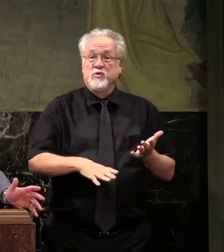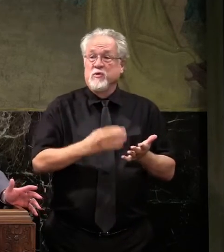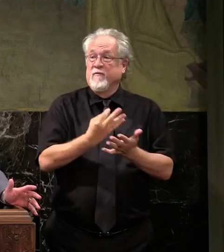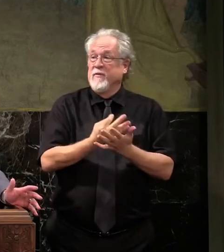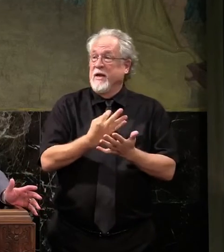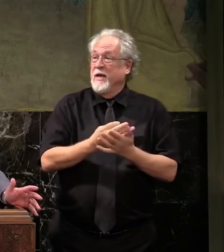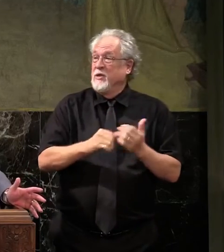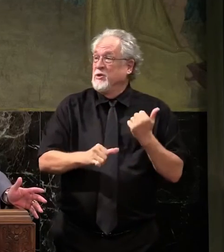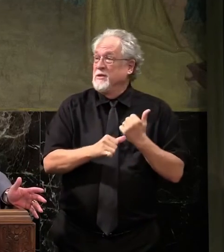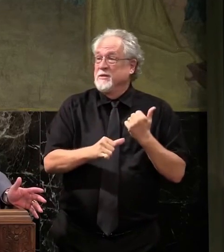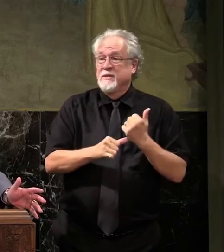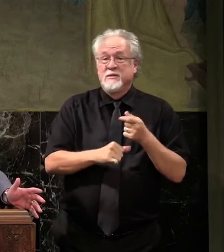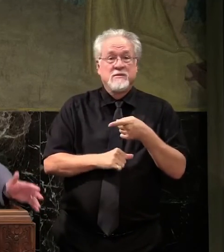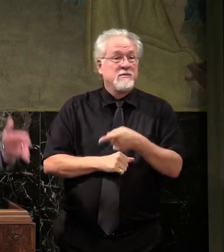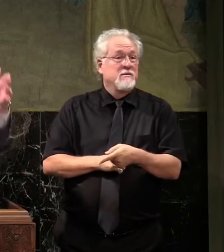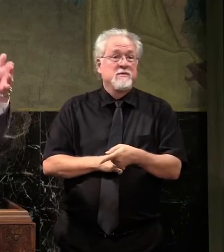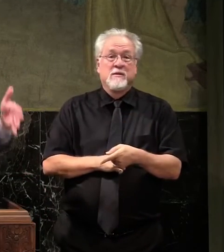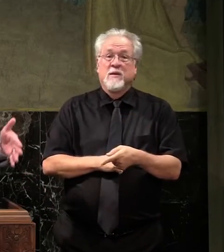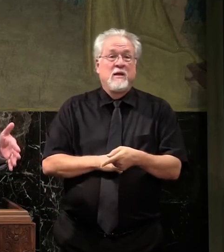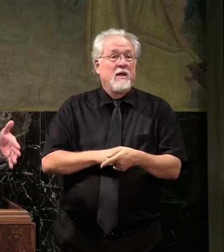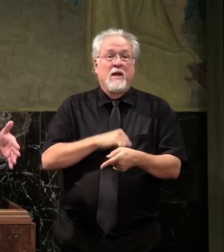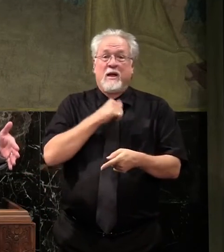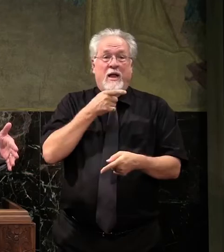are not available at that time of year.